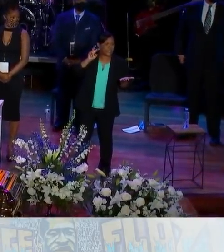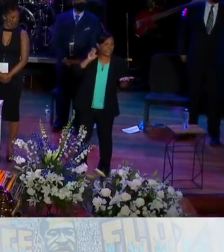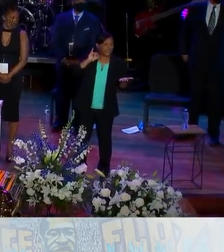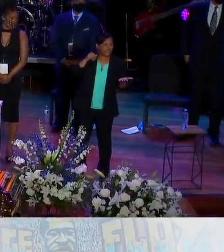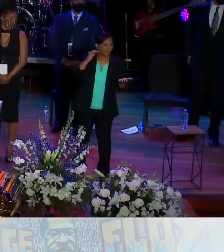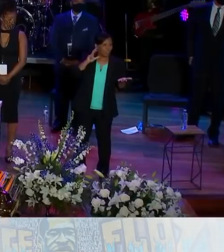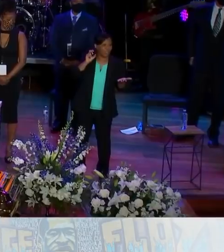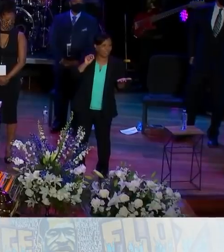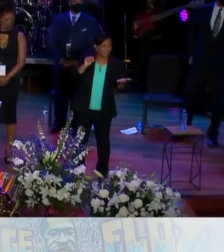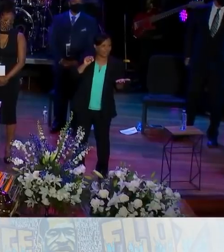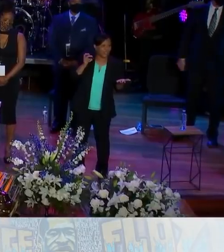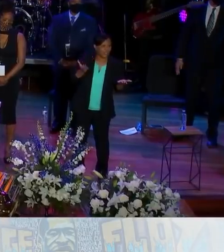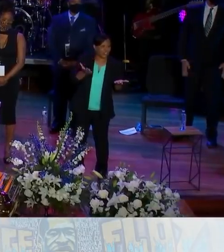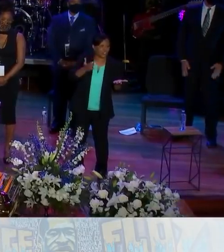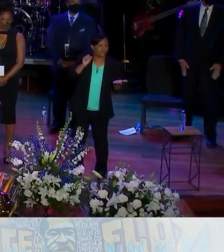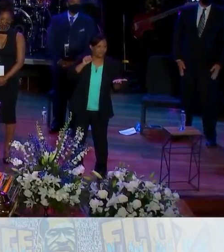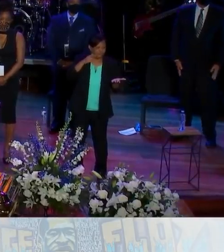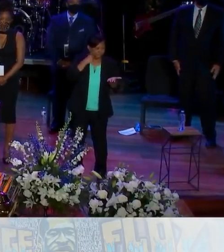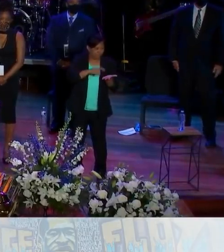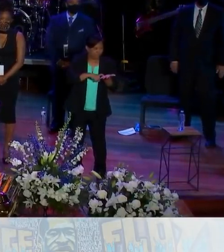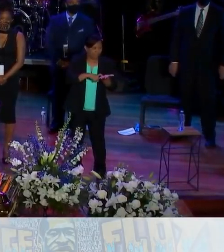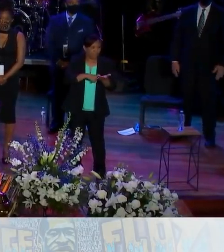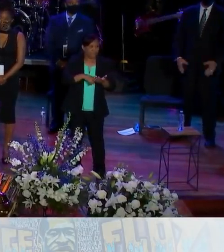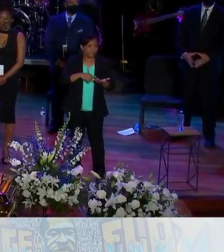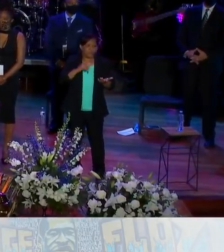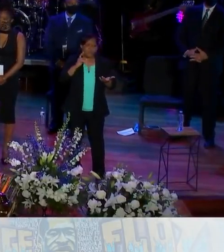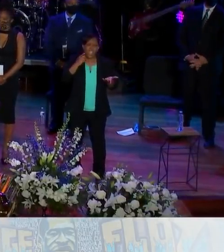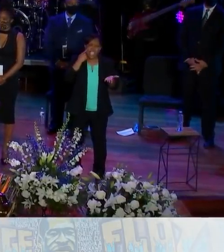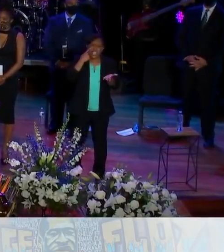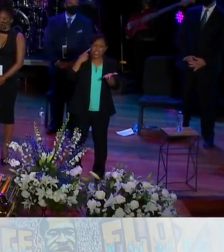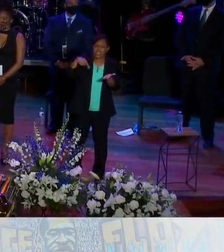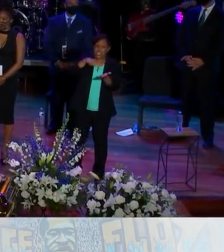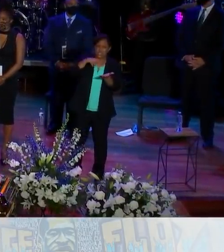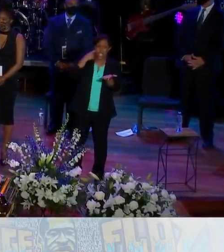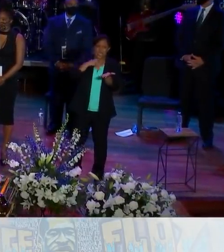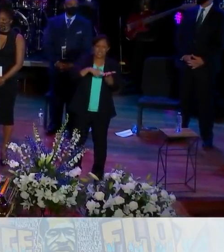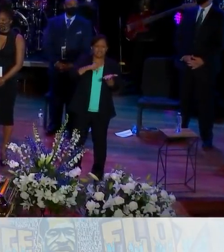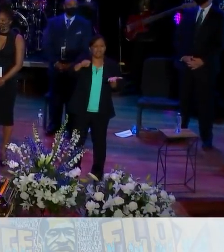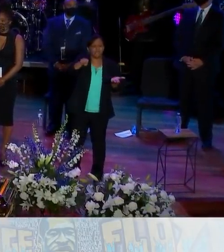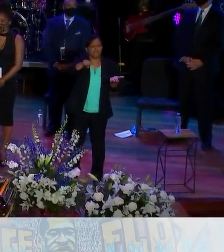IS STEVE JACKSON STILL HERE? STEVE, WE WILL RECOGNIZE, I WAS